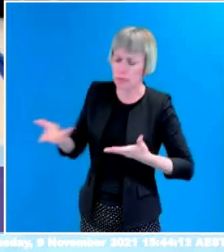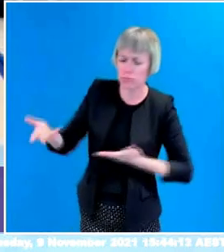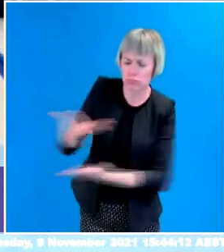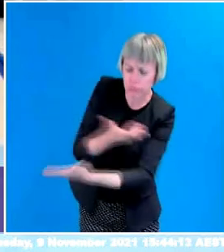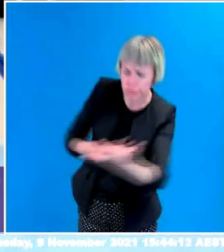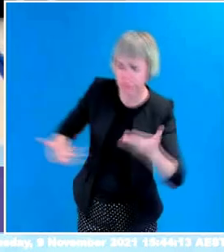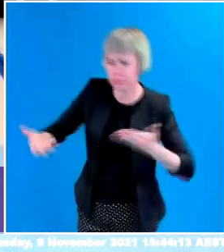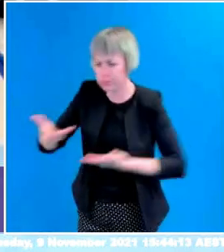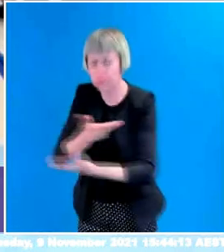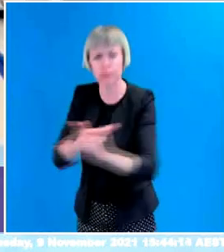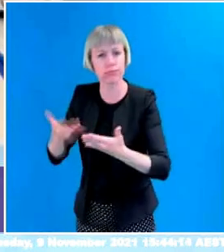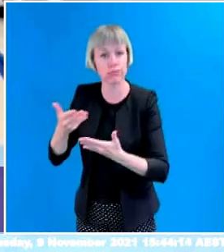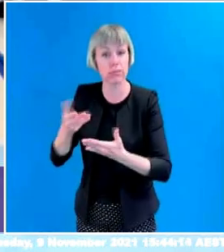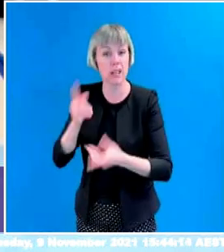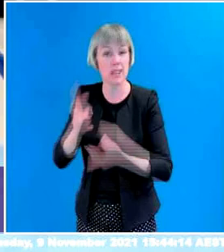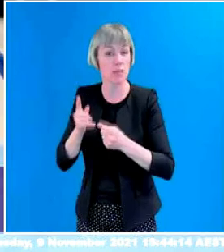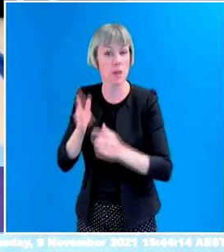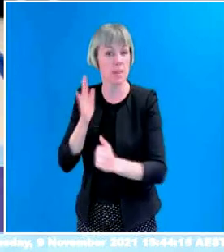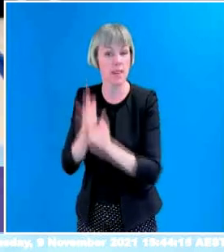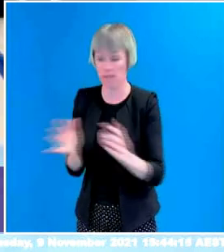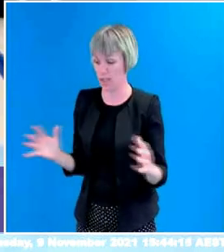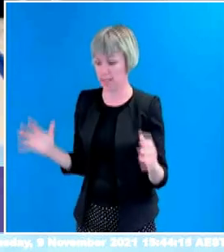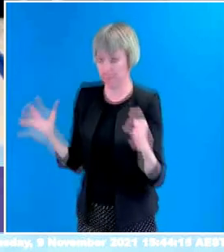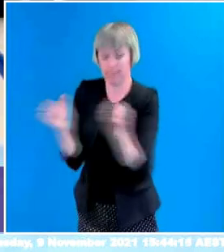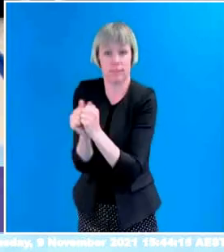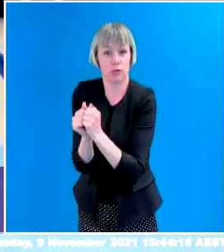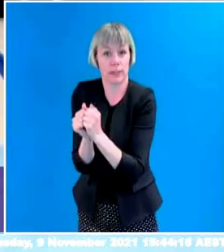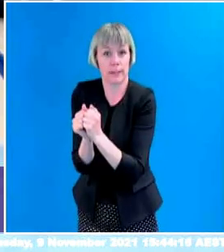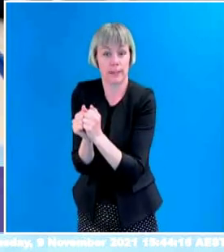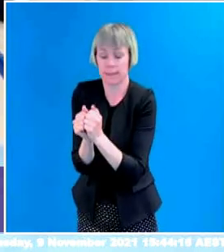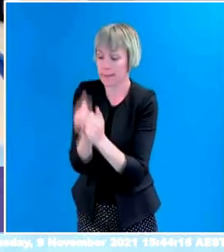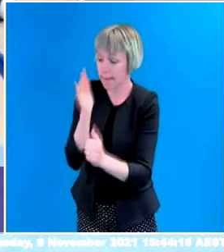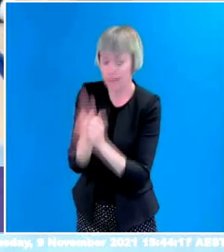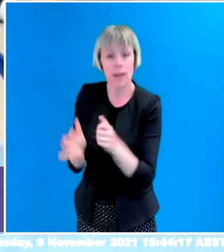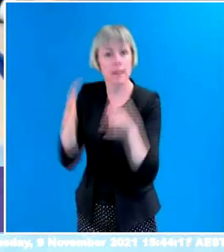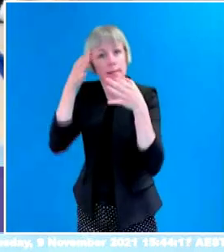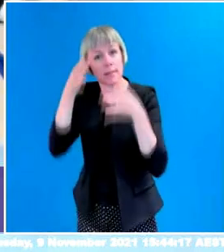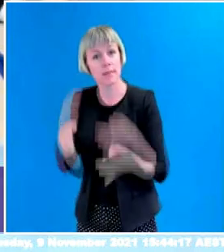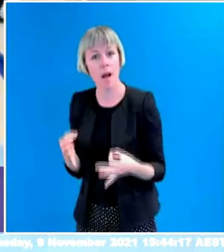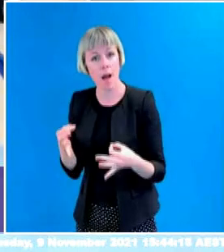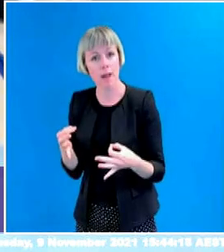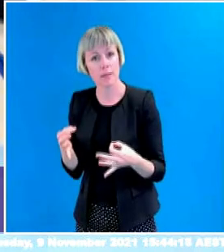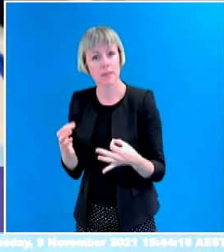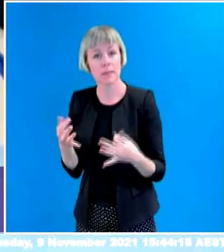conclusion in some of its reports, although I think there are arguments that go both ways on that particular point.